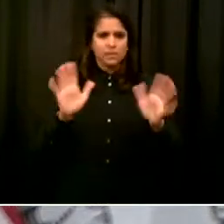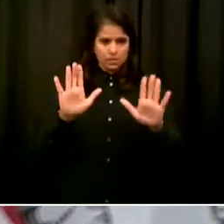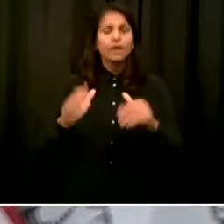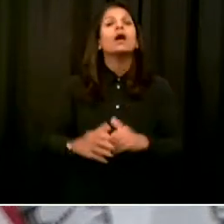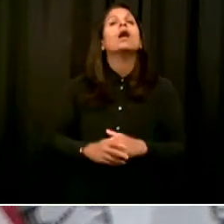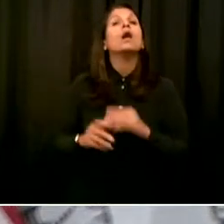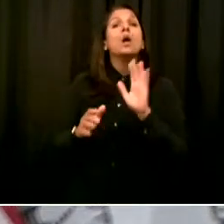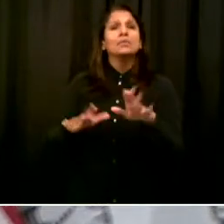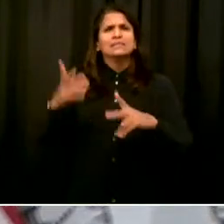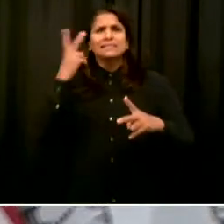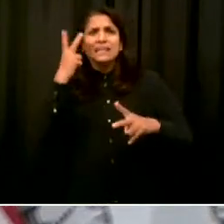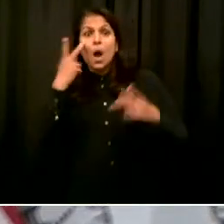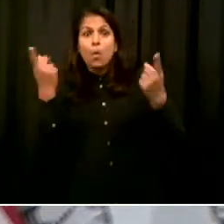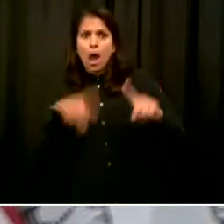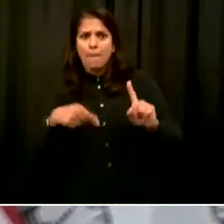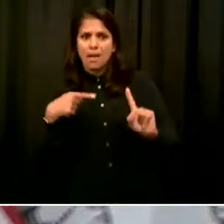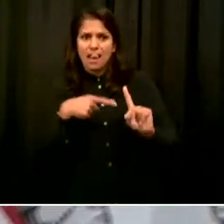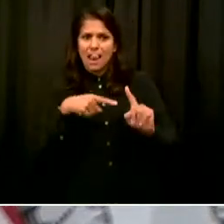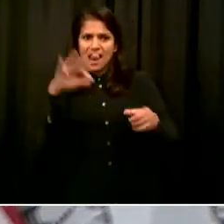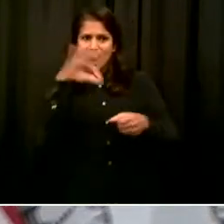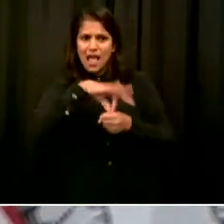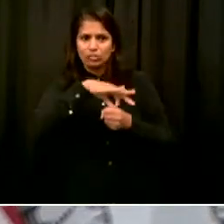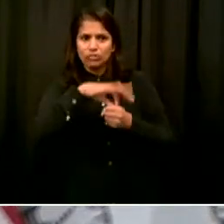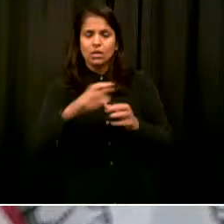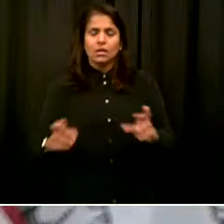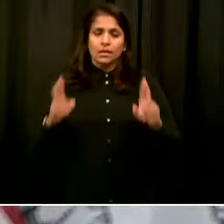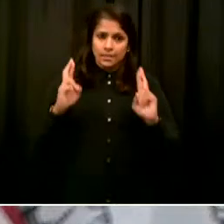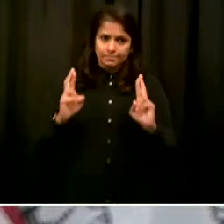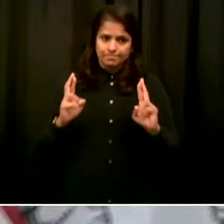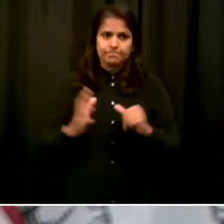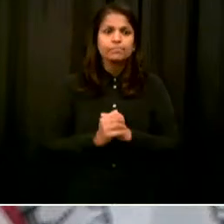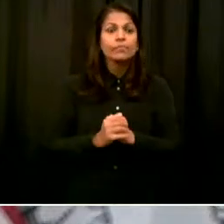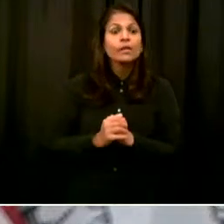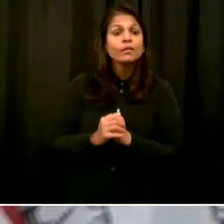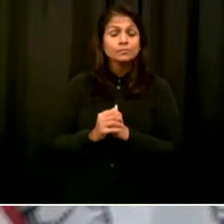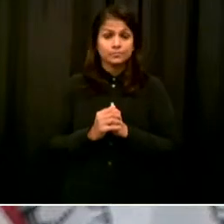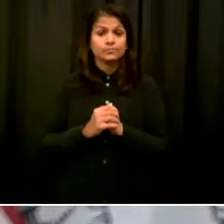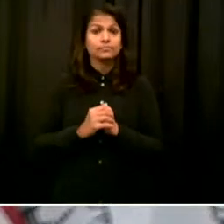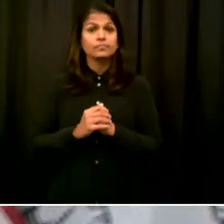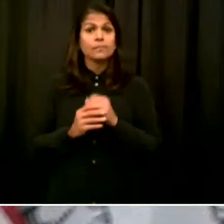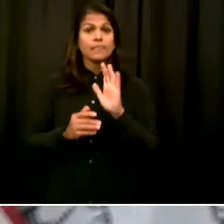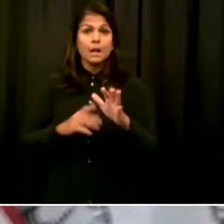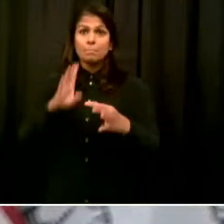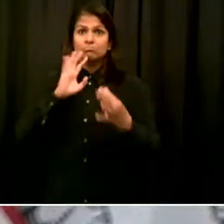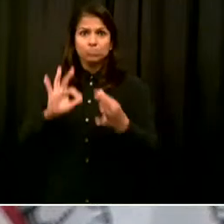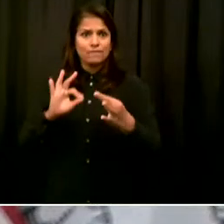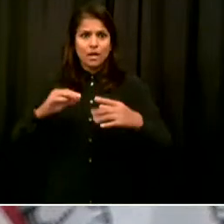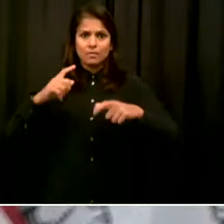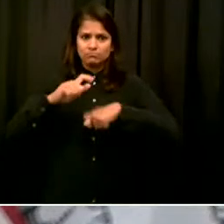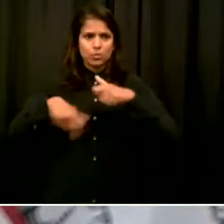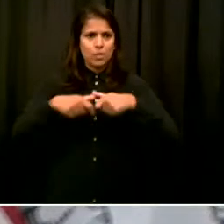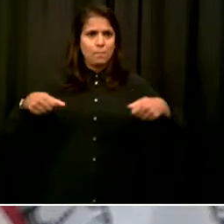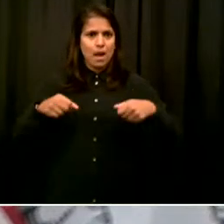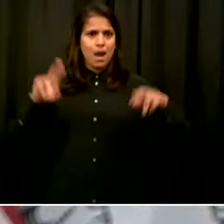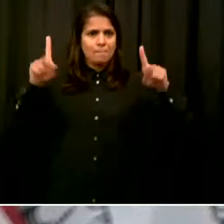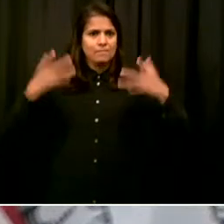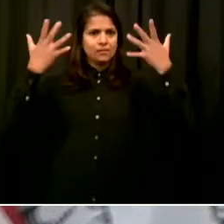THE STIMULUS WILL BE DIDIIDVED DECIDED BY THE VOTE COUNT AND